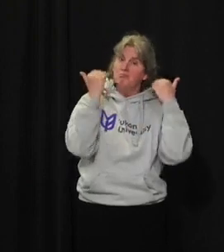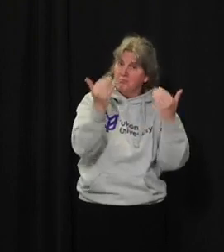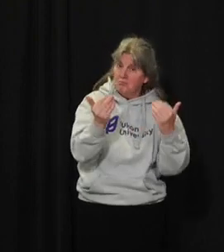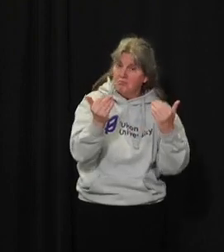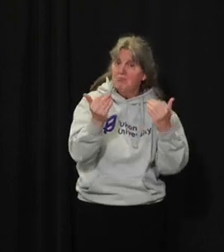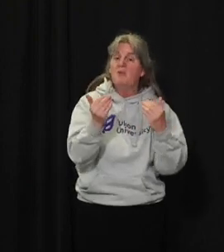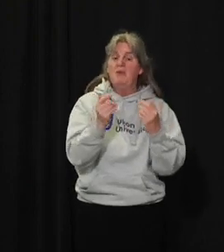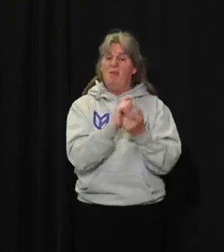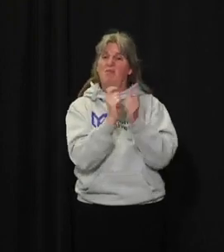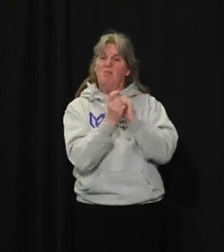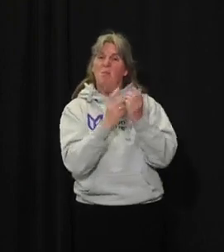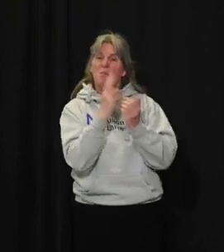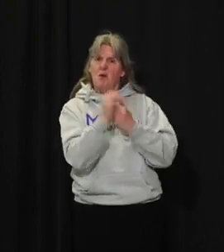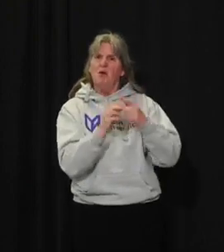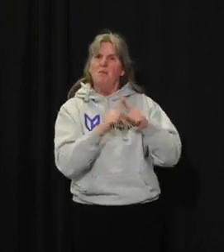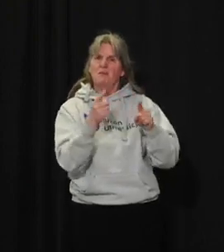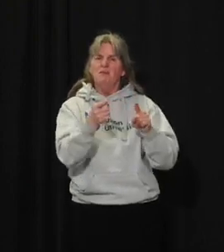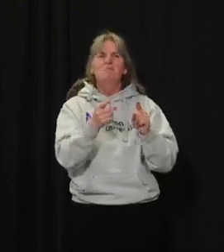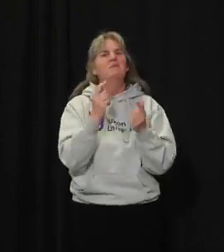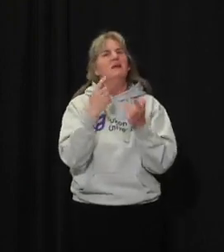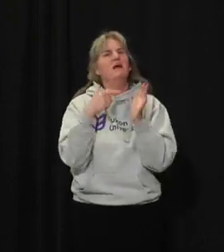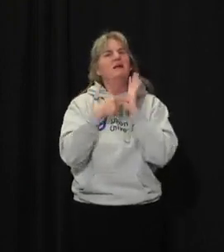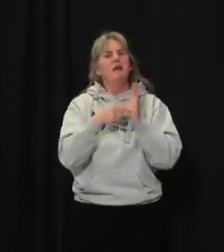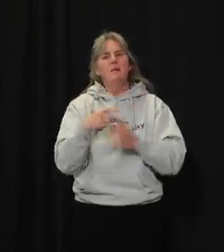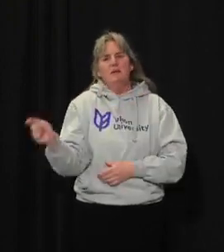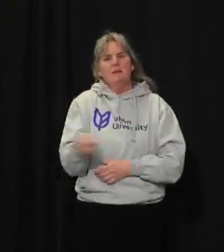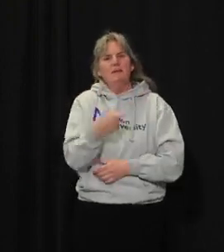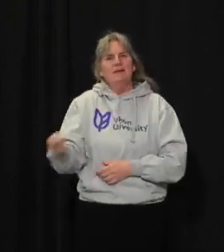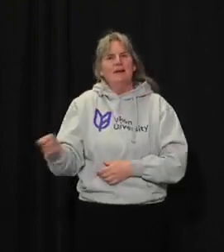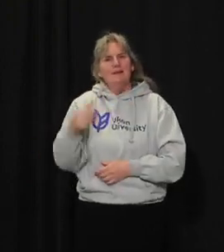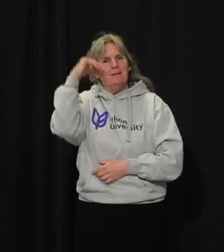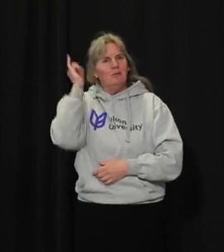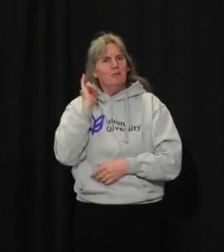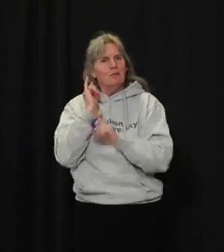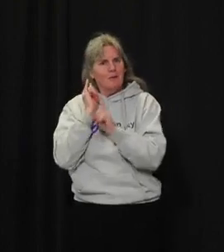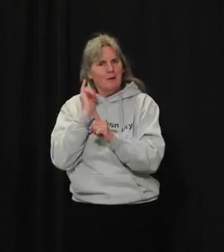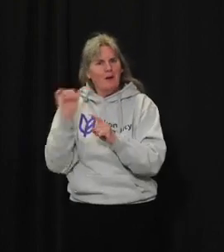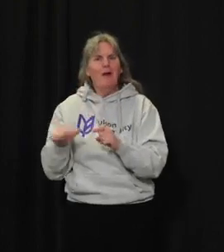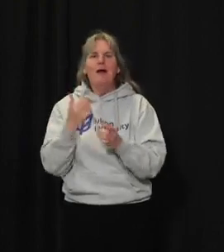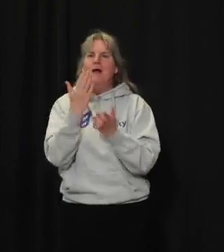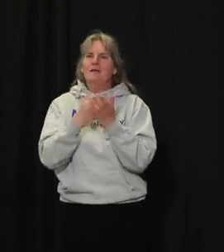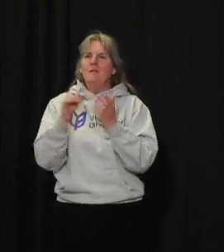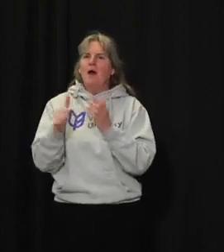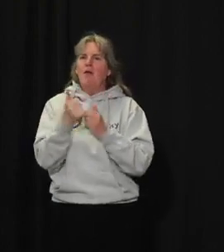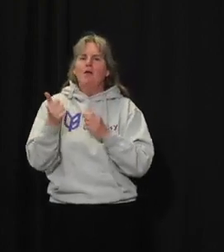going ahead with amended programming. Like tennis Yukon. Others are moving to online